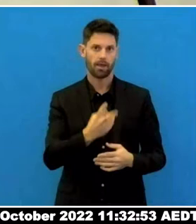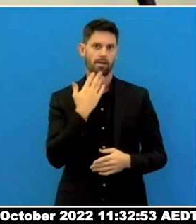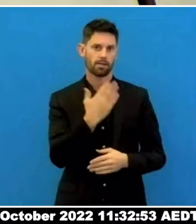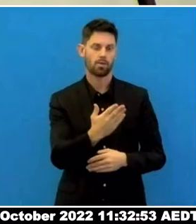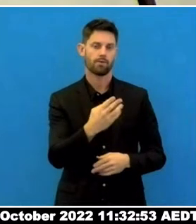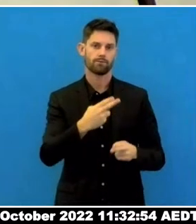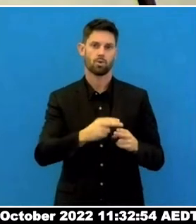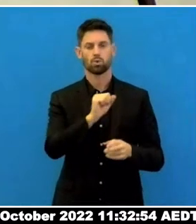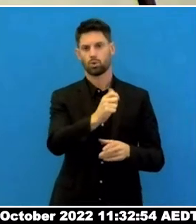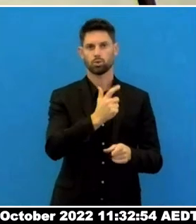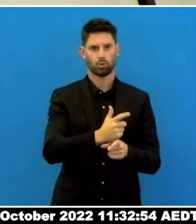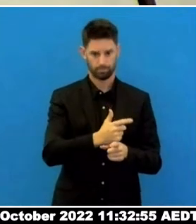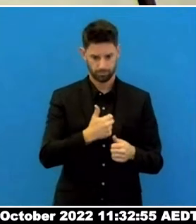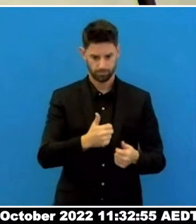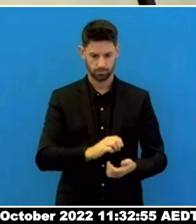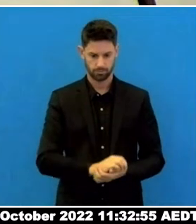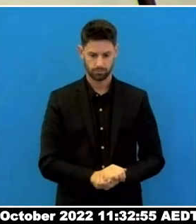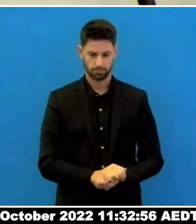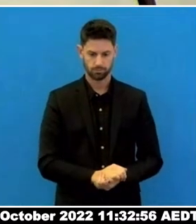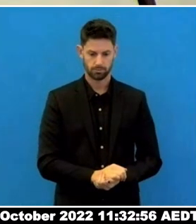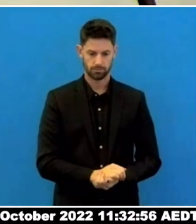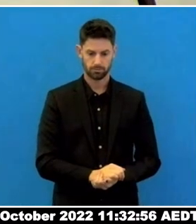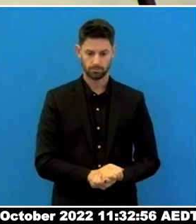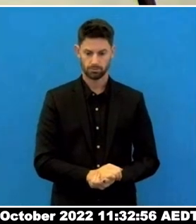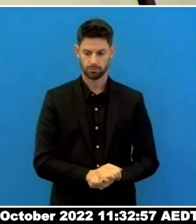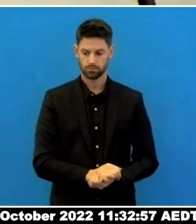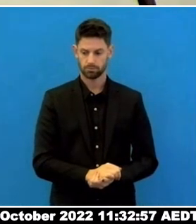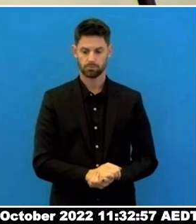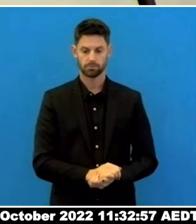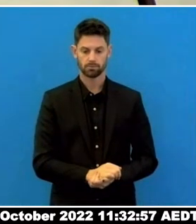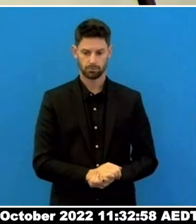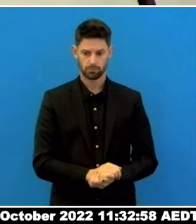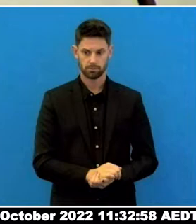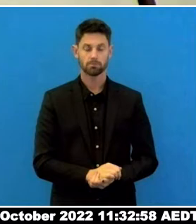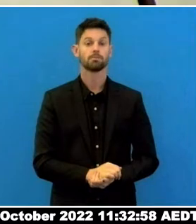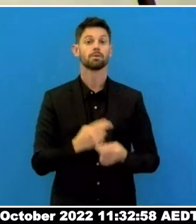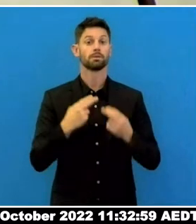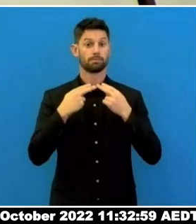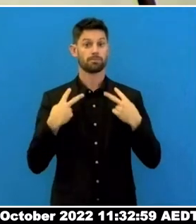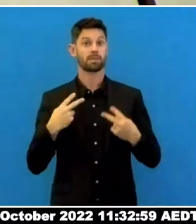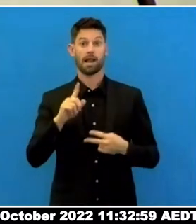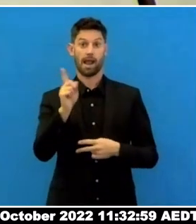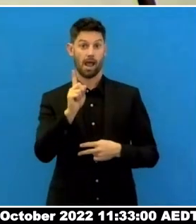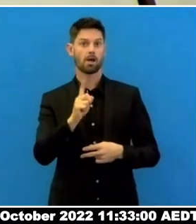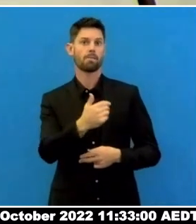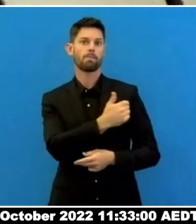for the evidence you have given. Thank you. Commissioners, can we take a morning tea adjournment for 15 to 20 minutes?